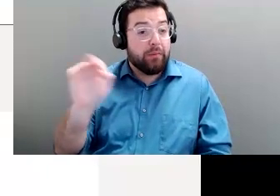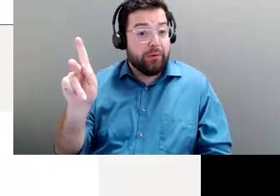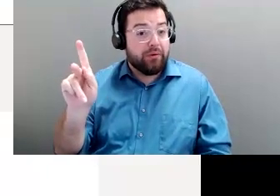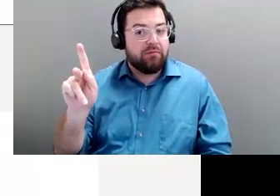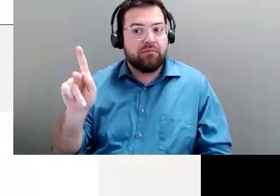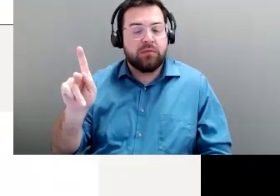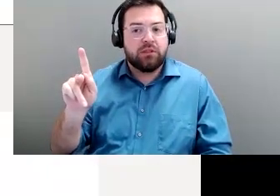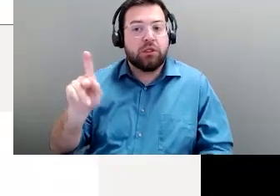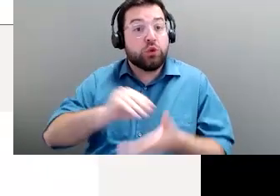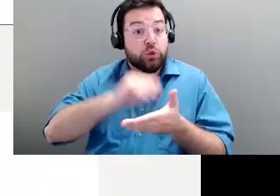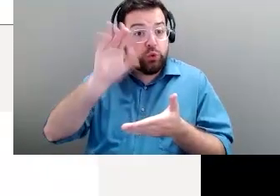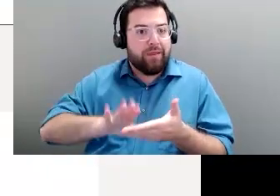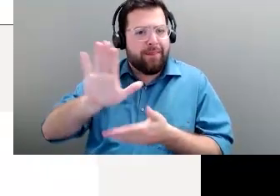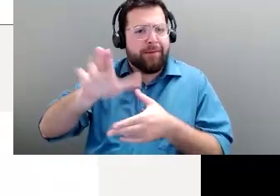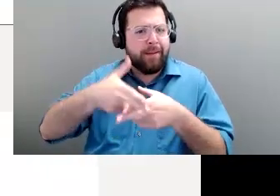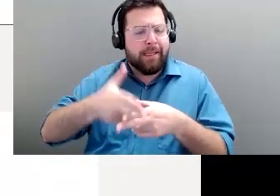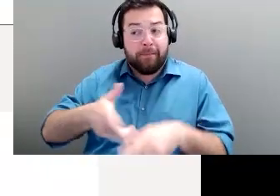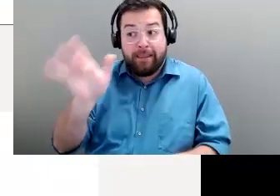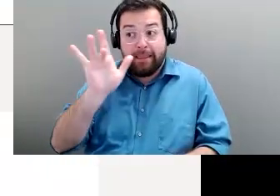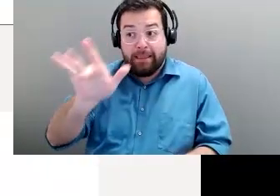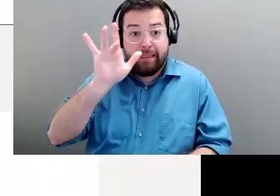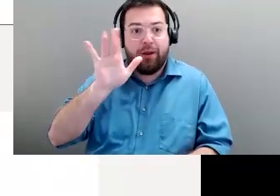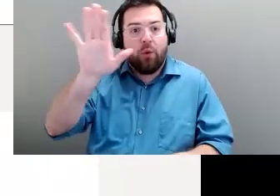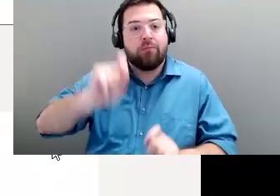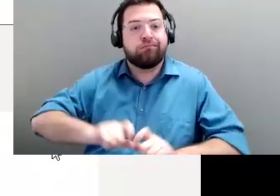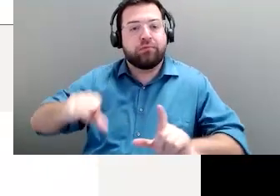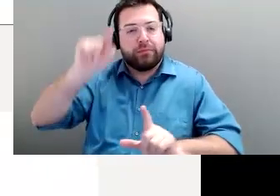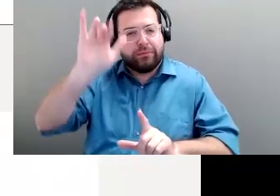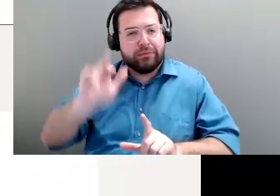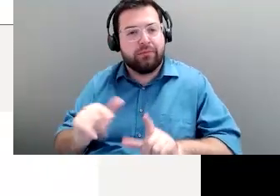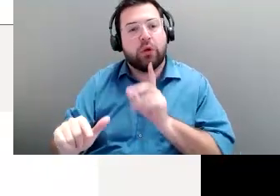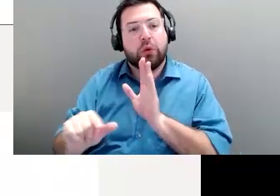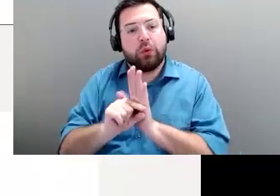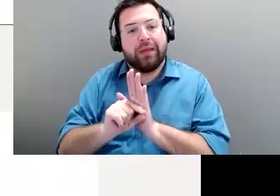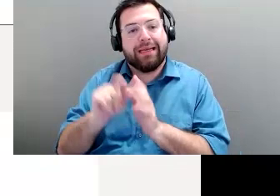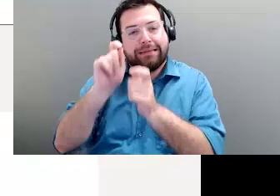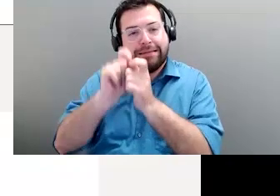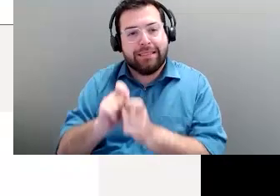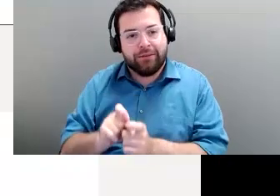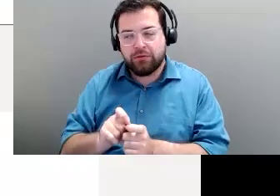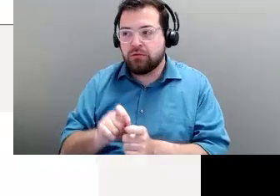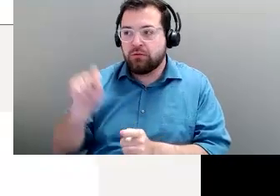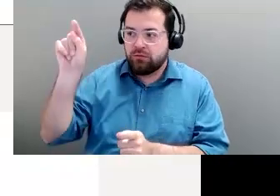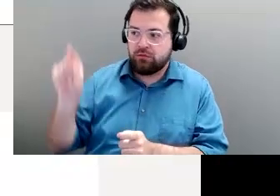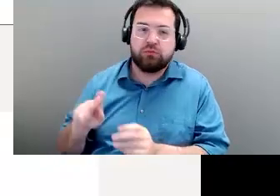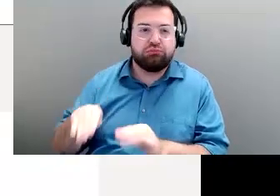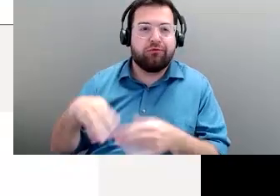it'll open up this great detail tray. On the side here. And so it gives you sort of an overview